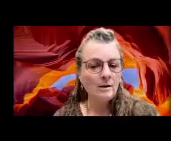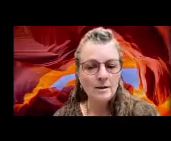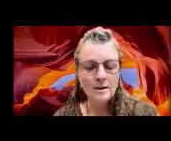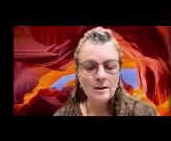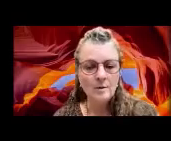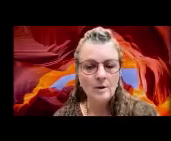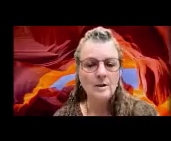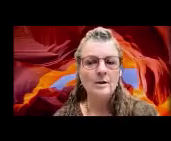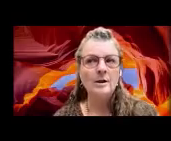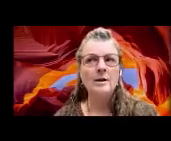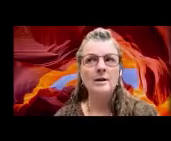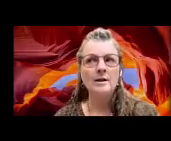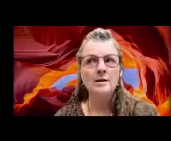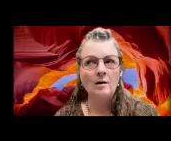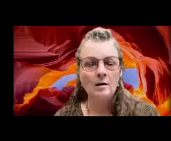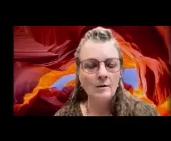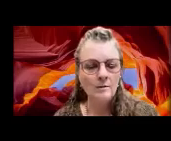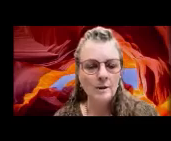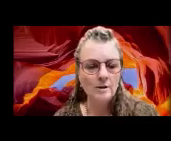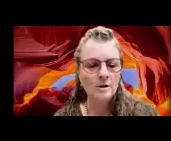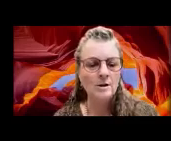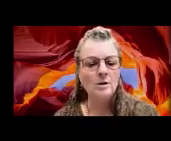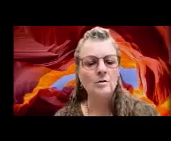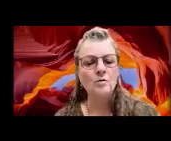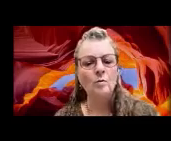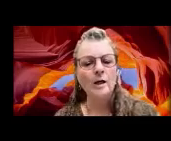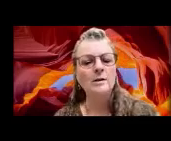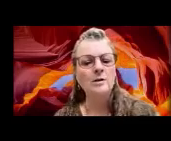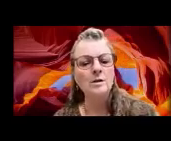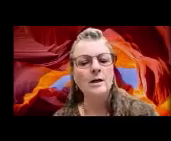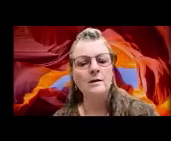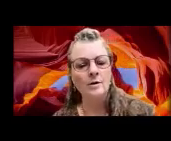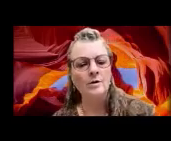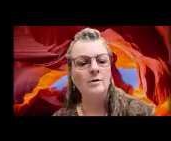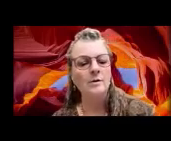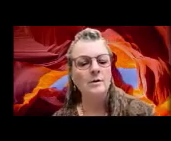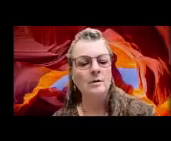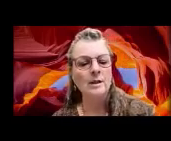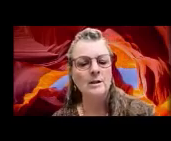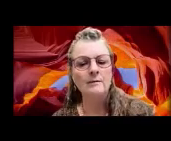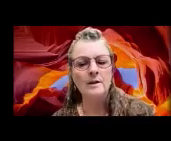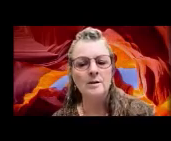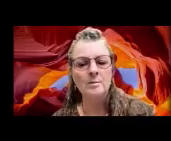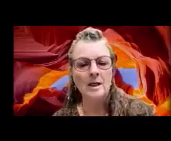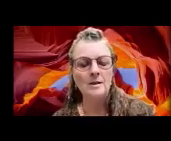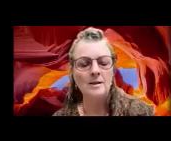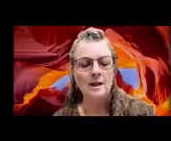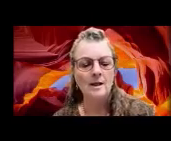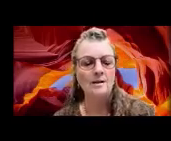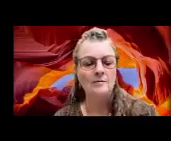all the DSM criteria. It lists all of the research that shows what it looks like for girls. So it is evidence based, and it's a